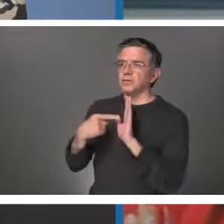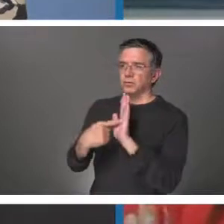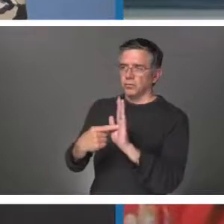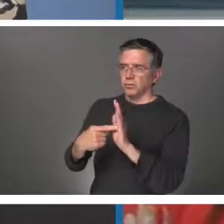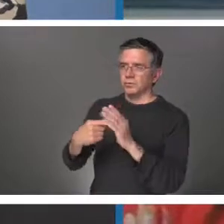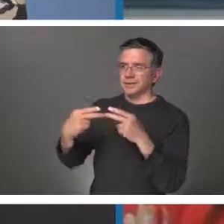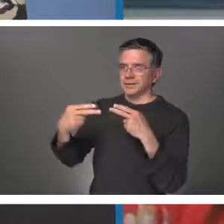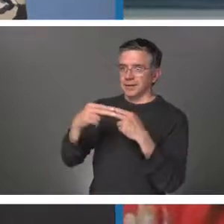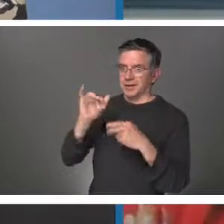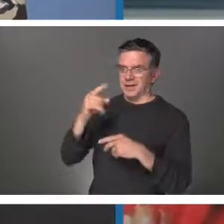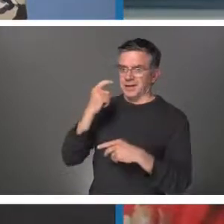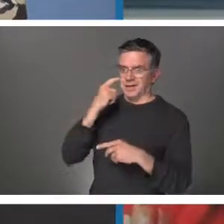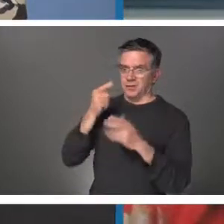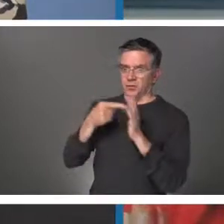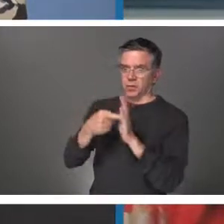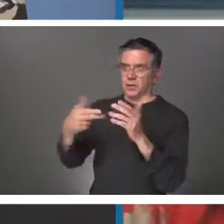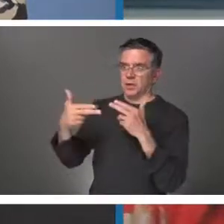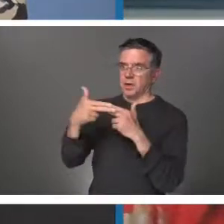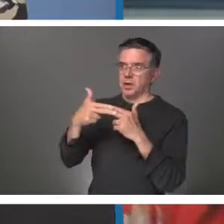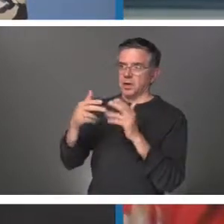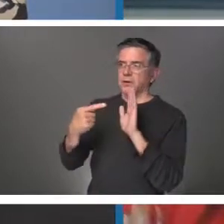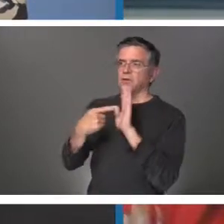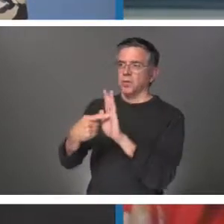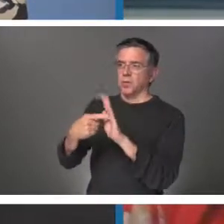in Whatcom County have been vaccinated.